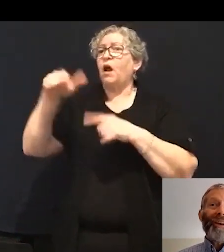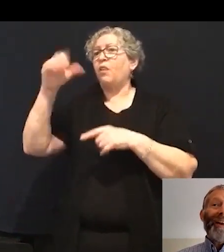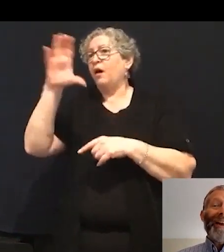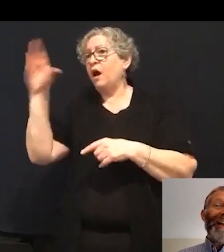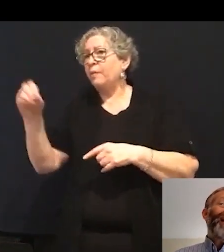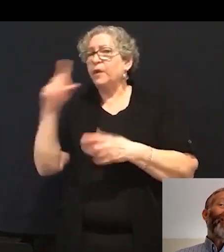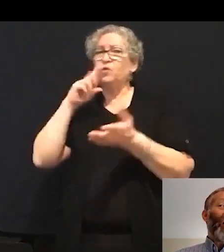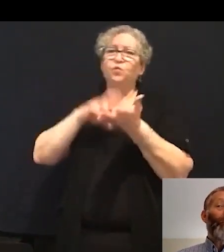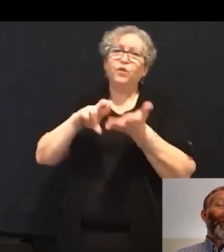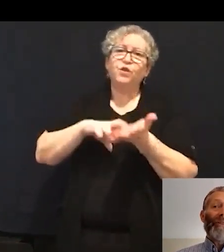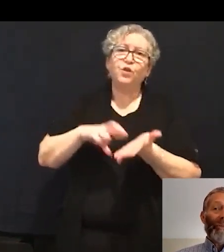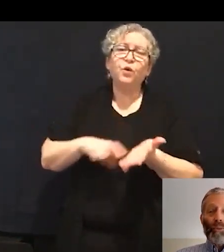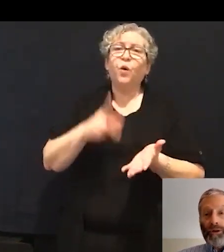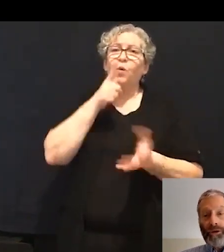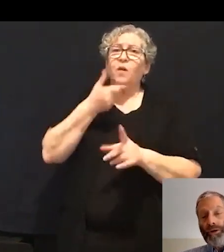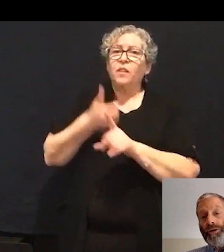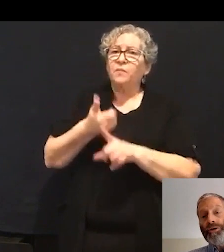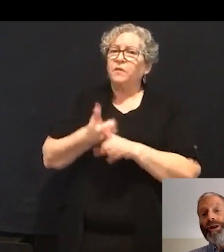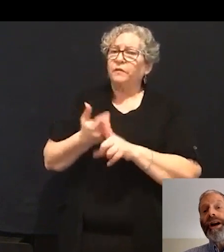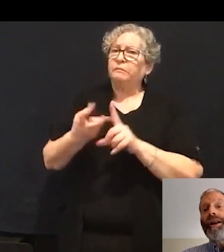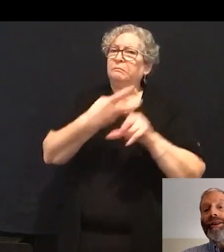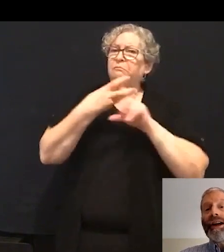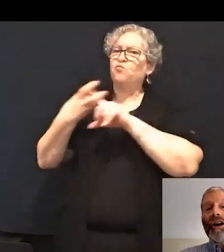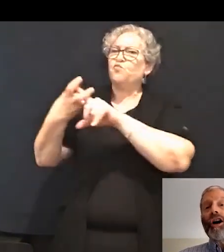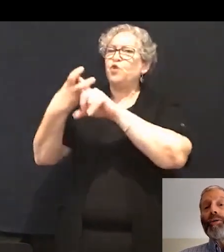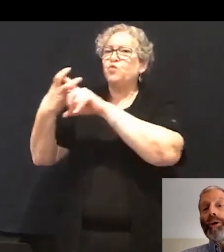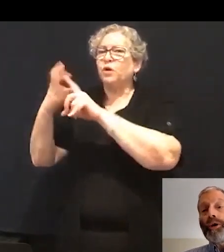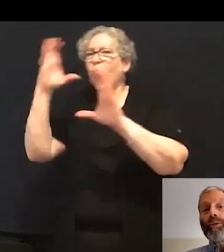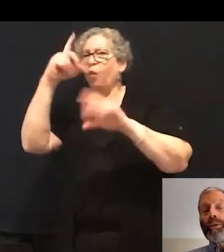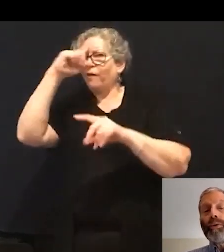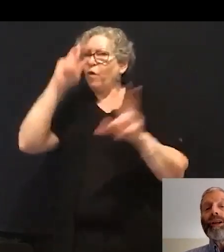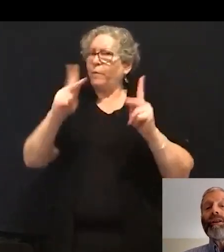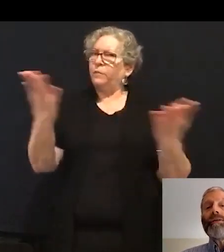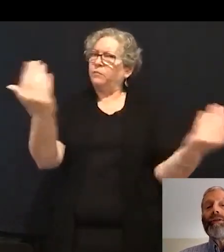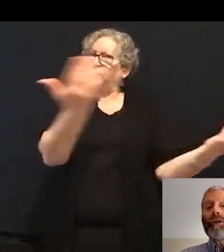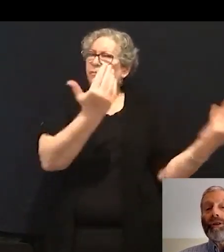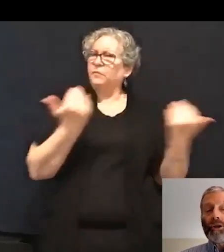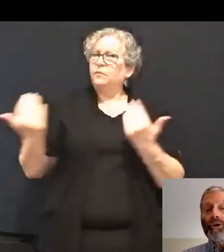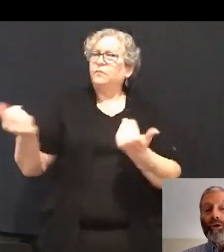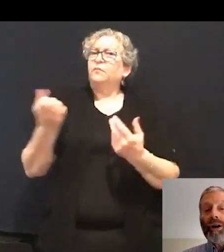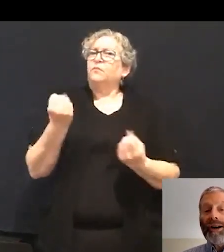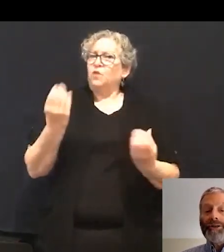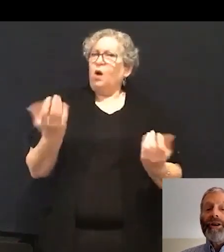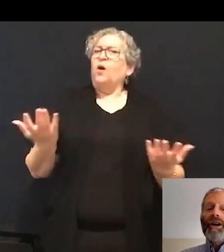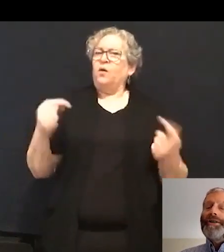and companies and researchers that are recruiting for clinical trials.